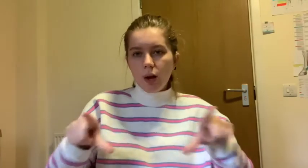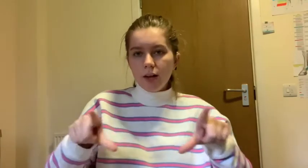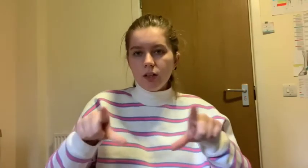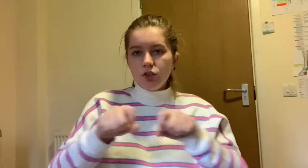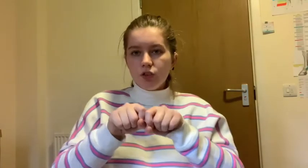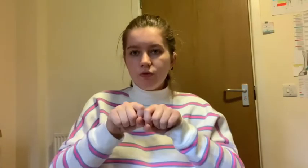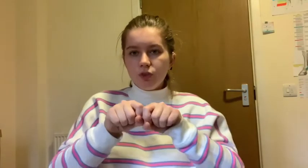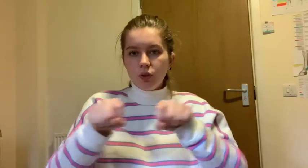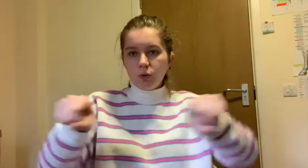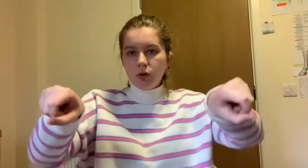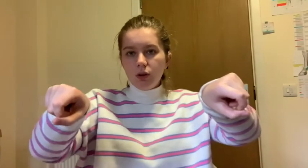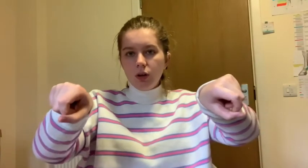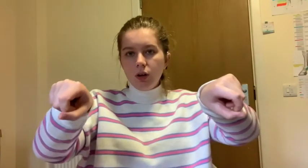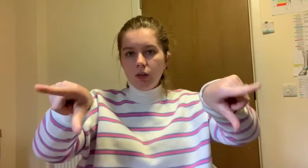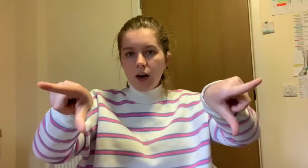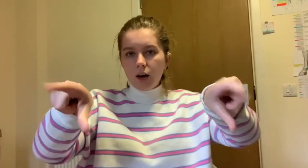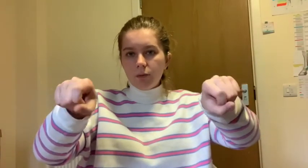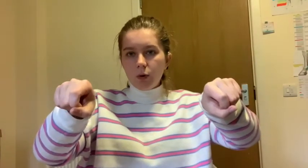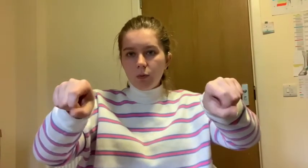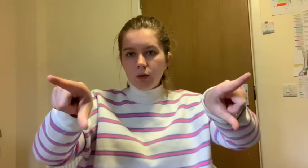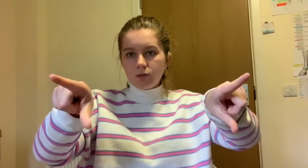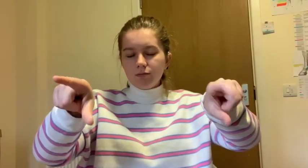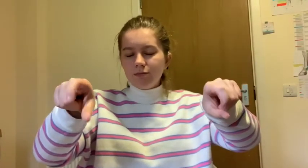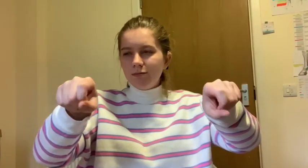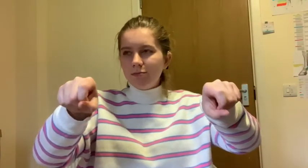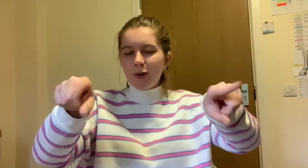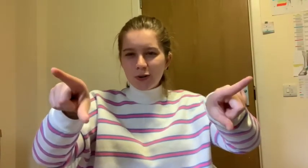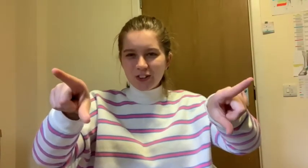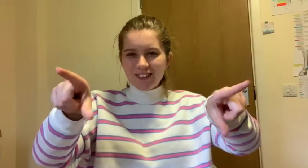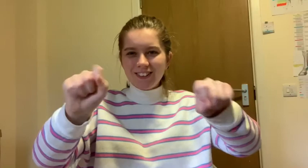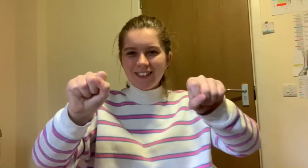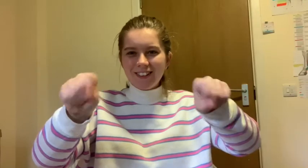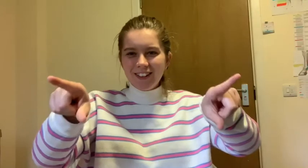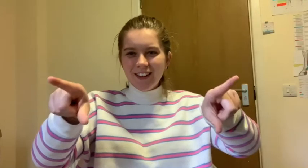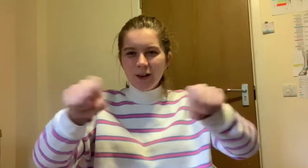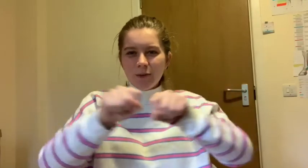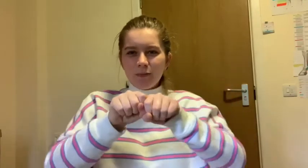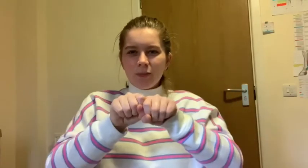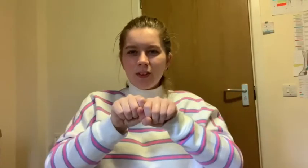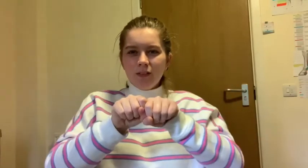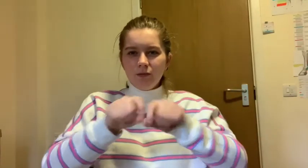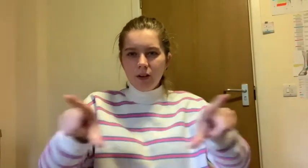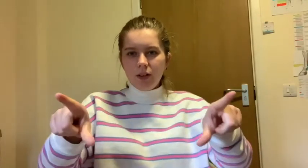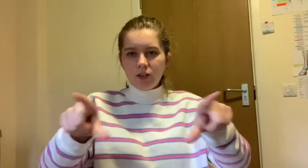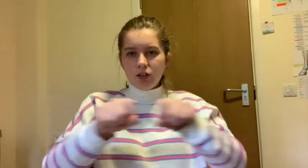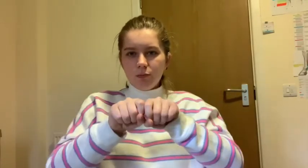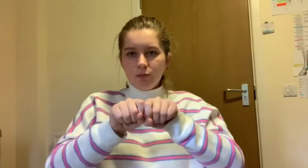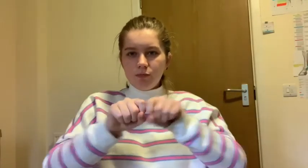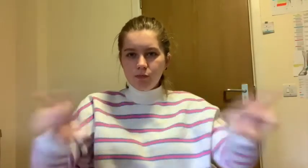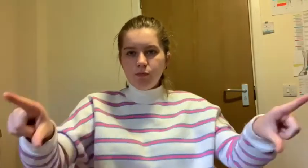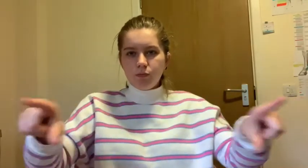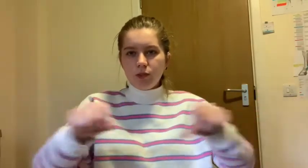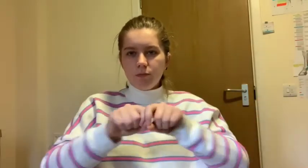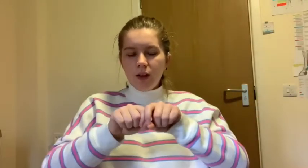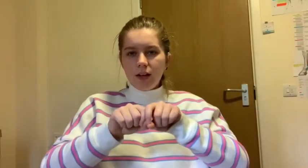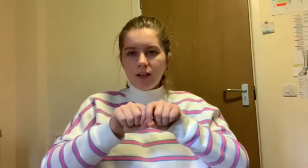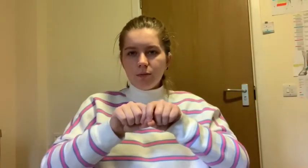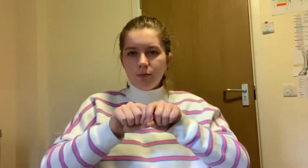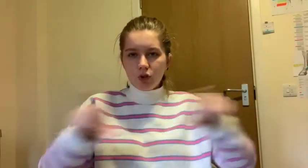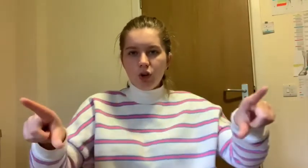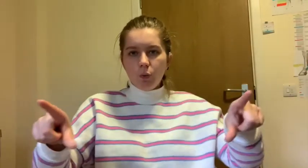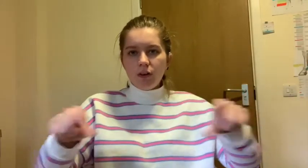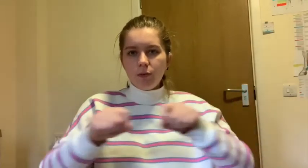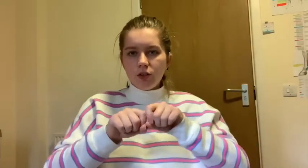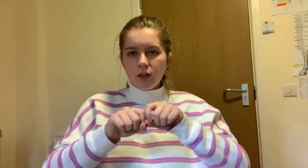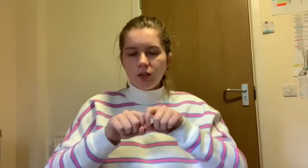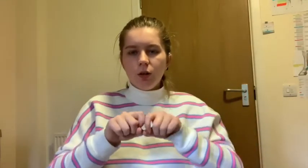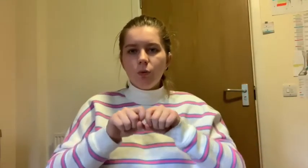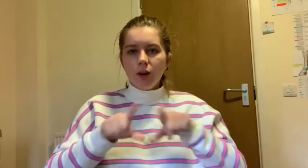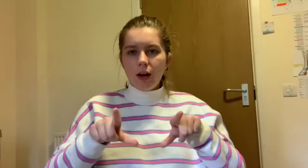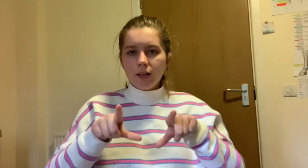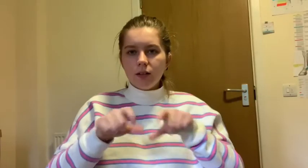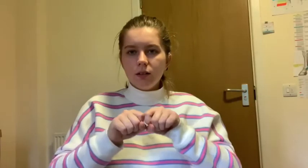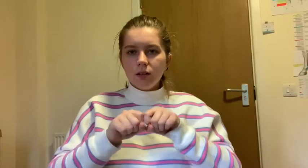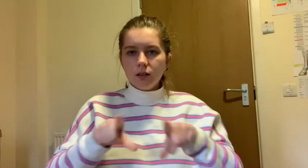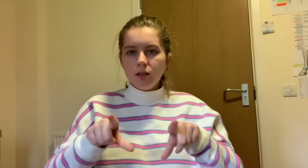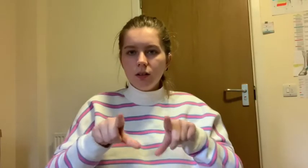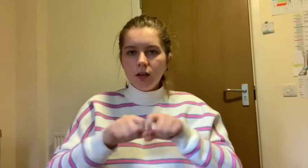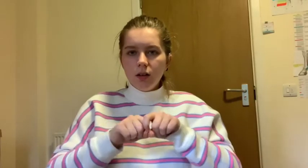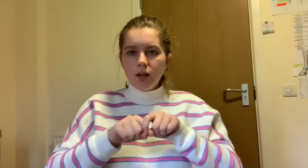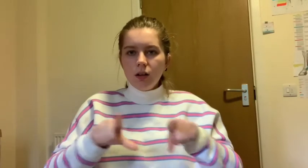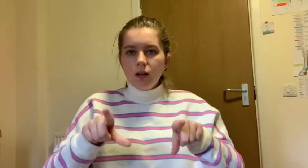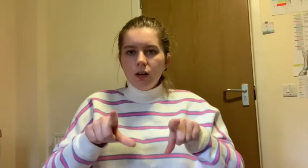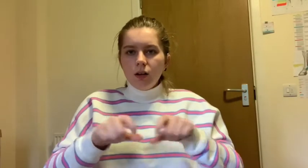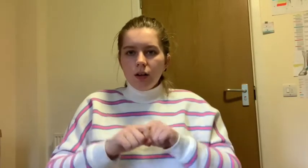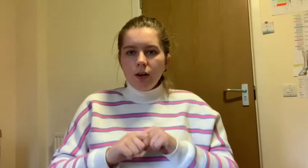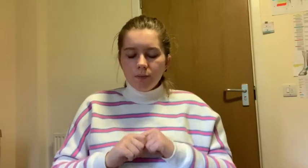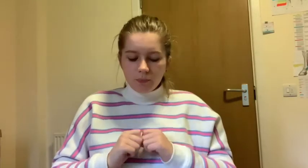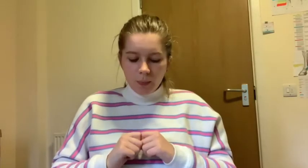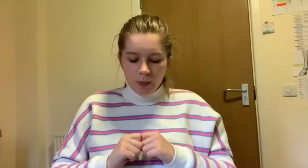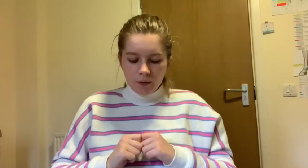so for "like" you do that motion and then you push it away from each other so "like" ok?